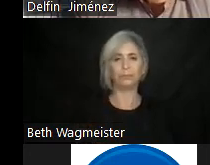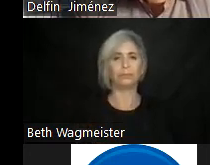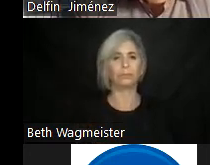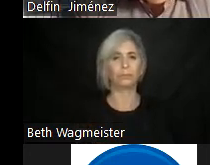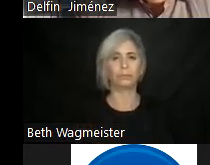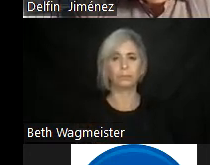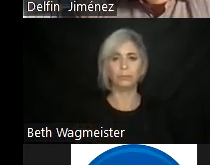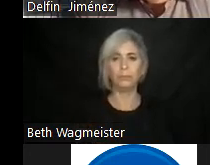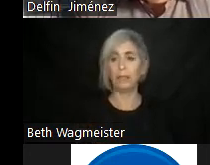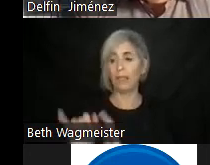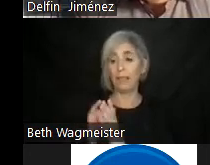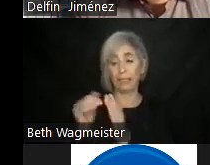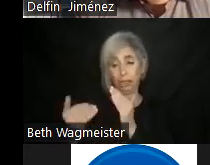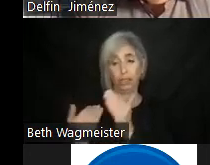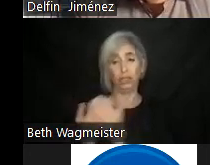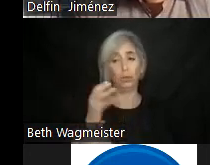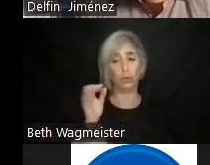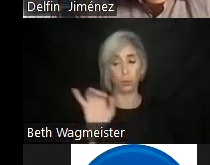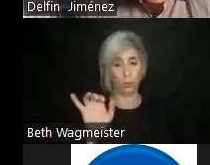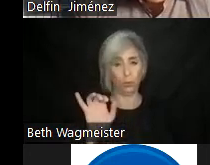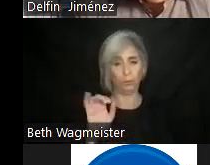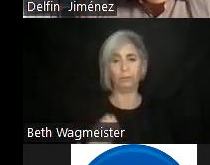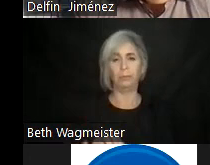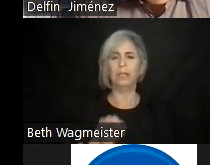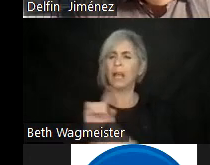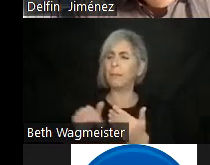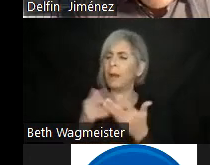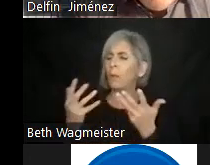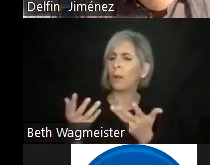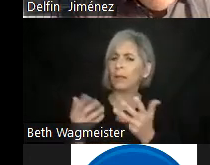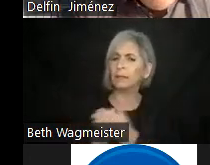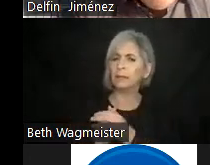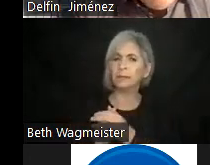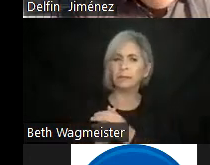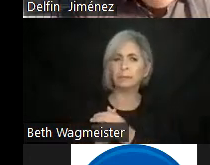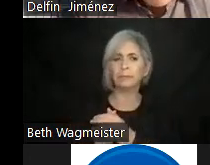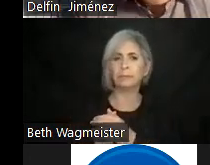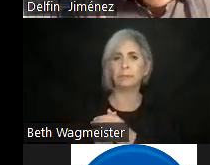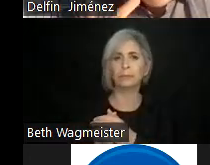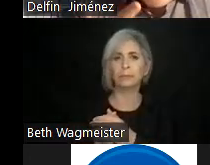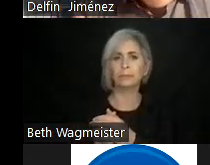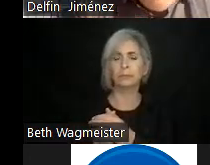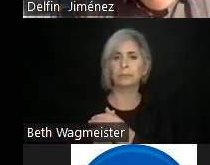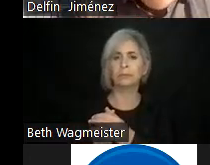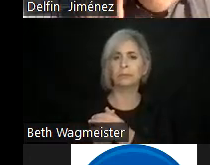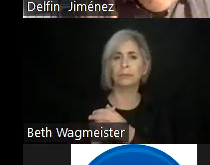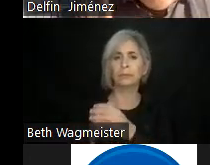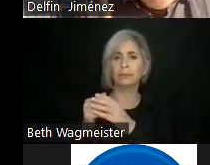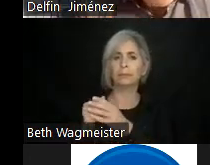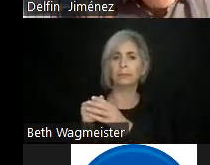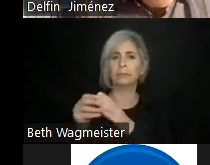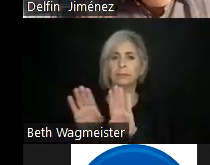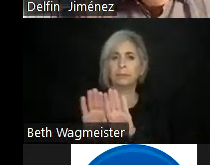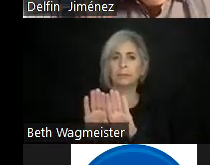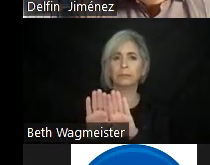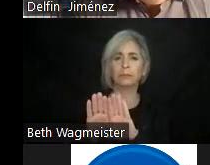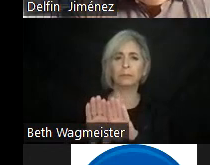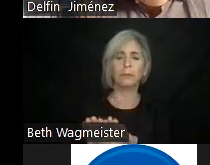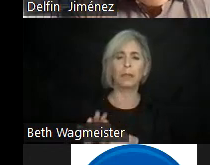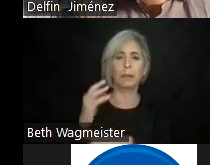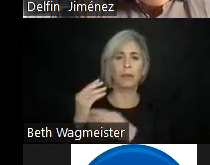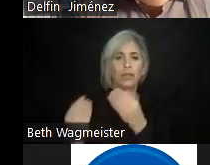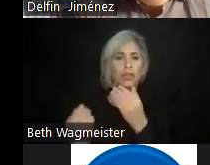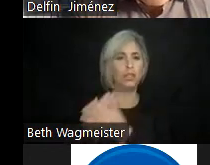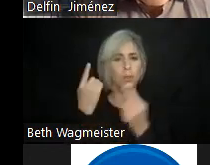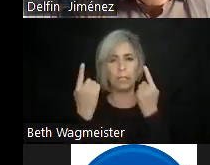There is new considerations about button panels, about opening time, about approach